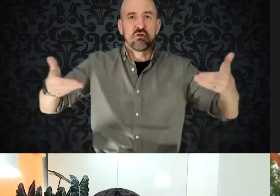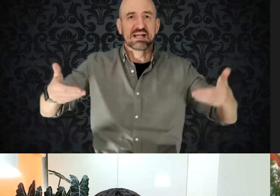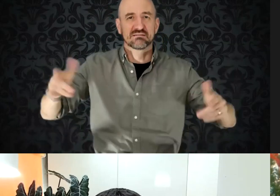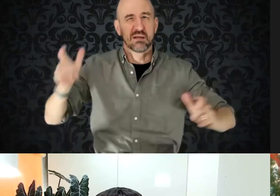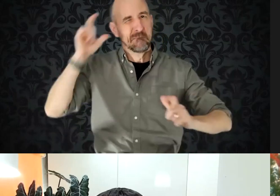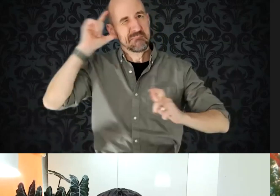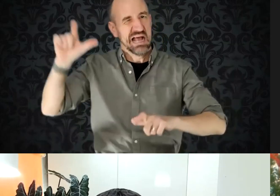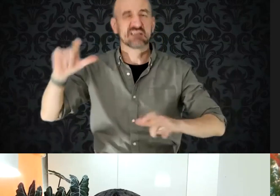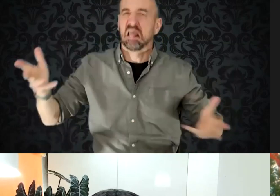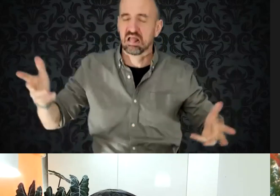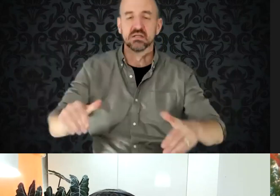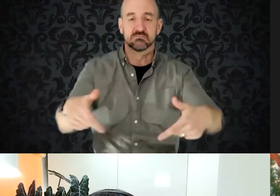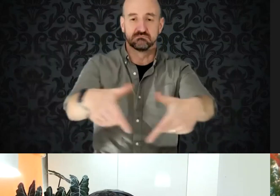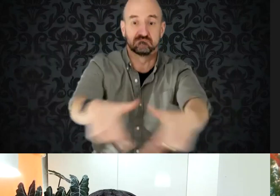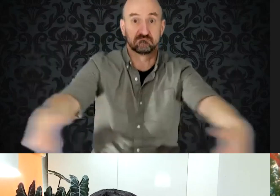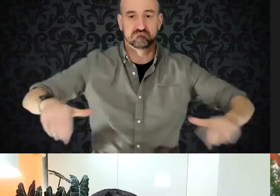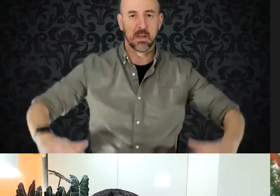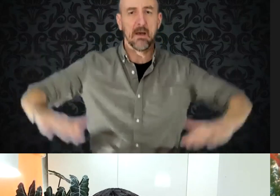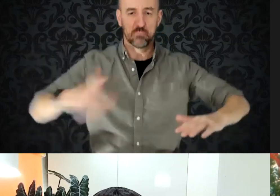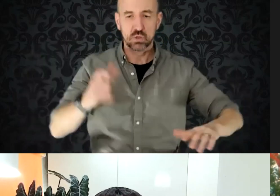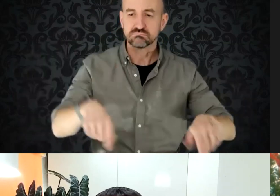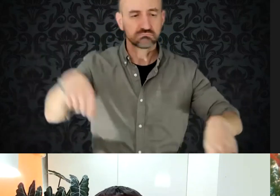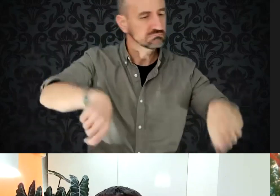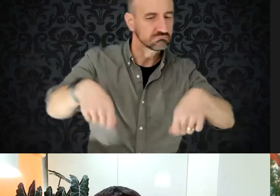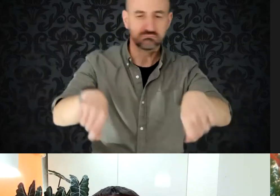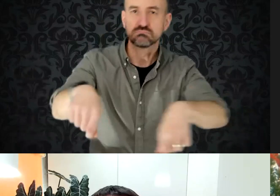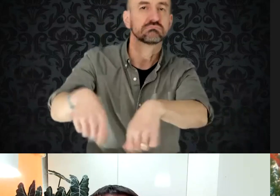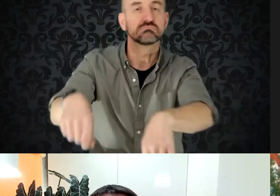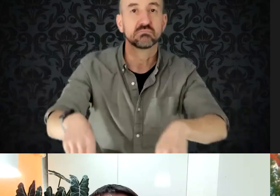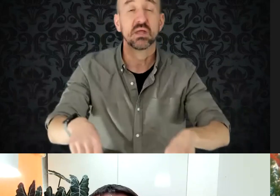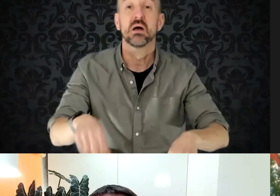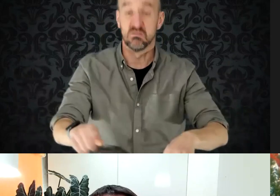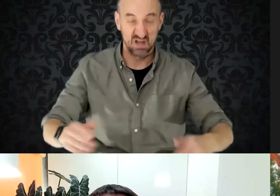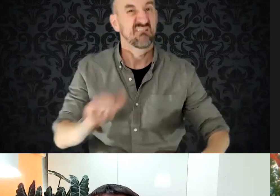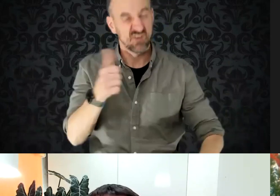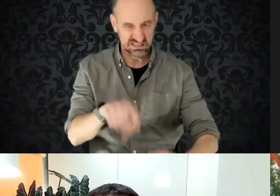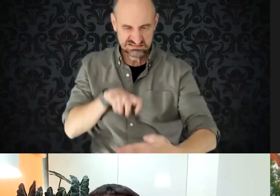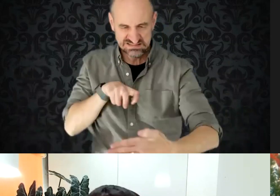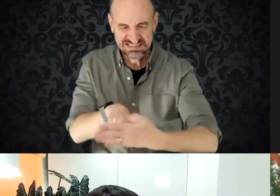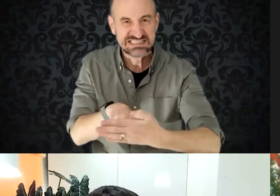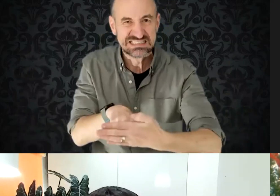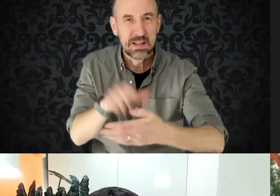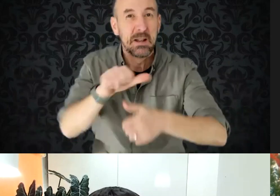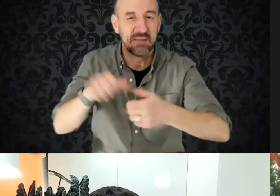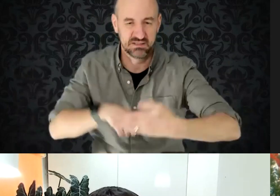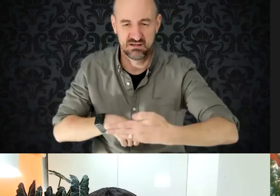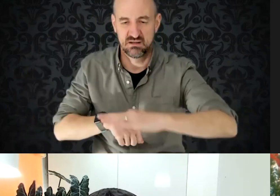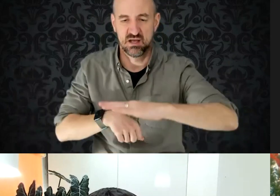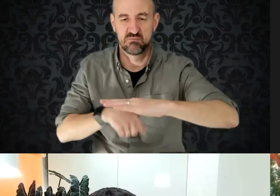plan for health and their more practical ways to ensure that she can still be involved in gardening? MARK LANE: Absolutely.